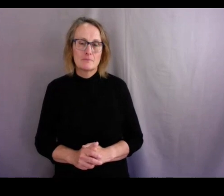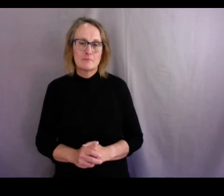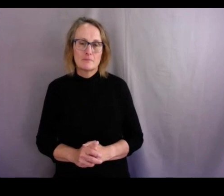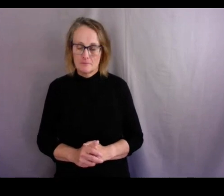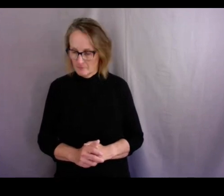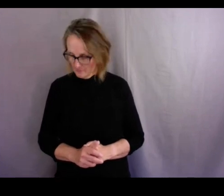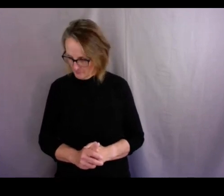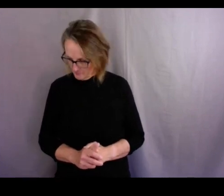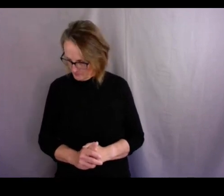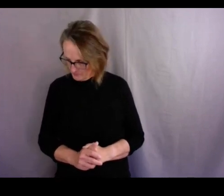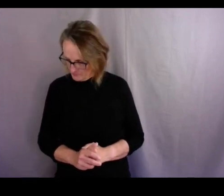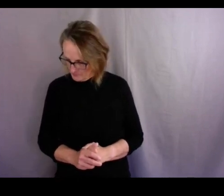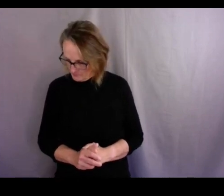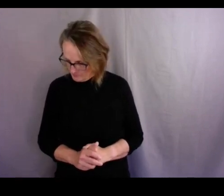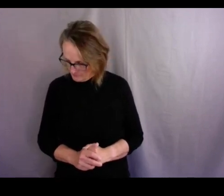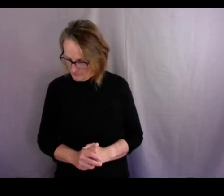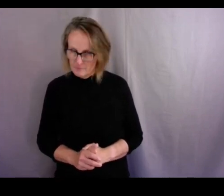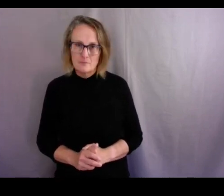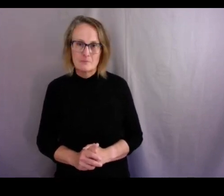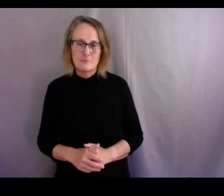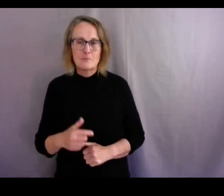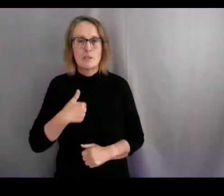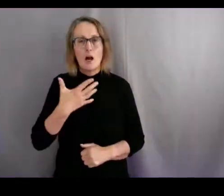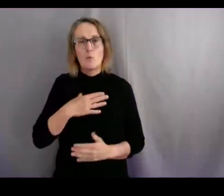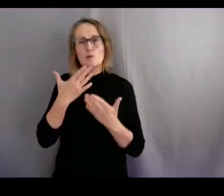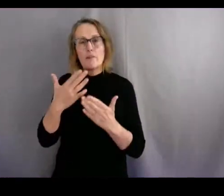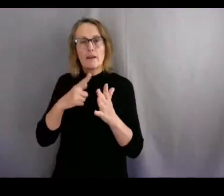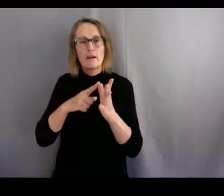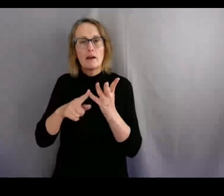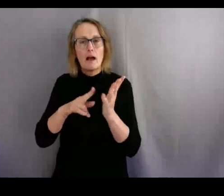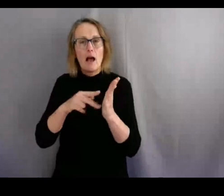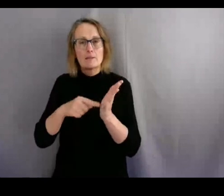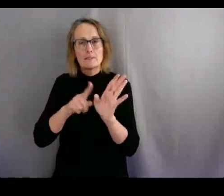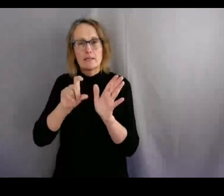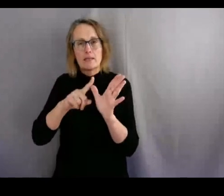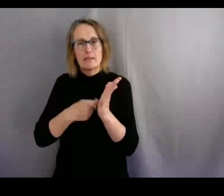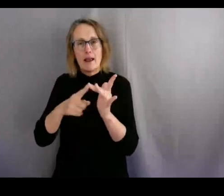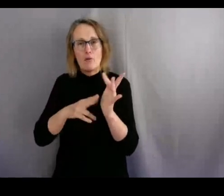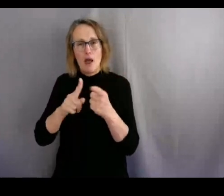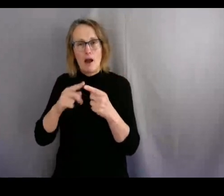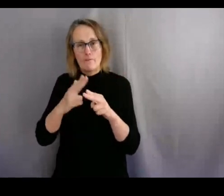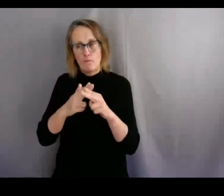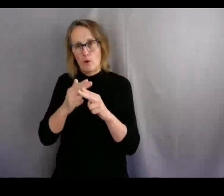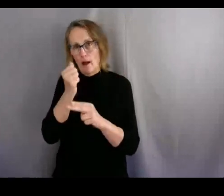I'd just like to thank Aunty Caroline for the Ngunnawal welcome. I'd like to acknowledge the traditional owners.